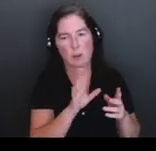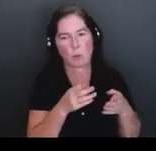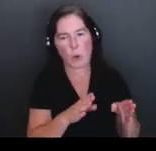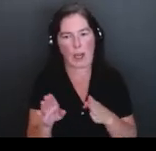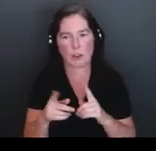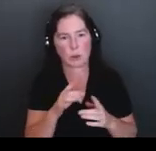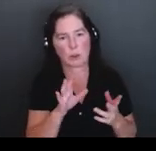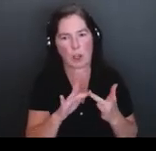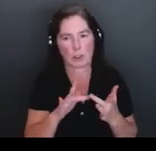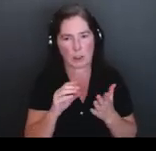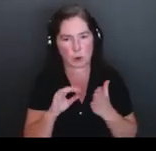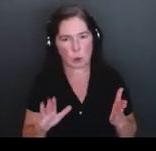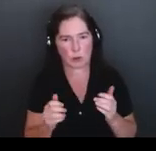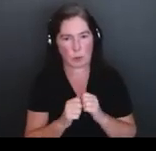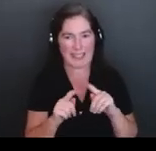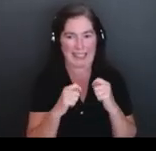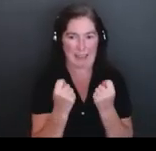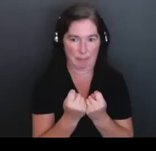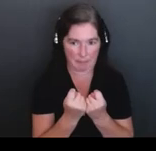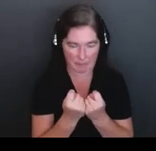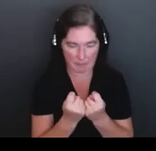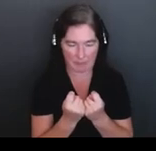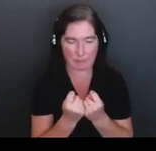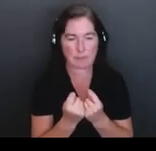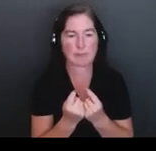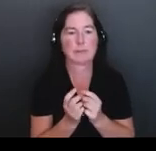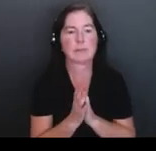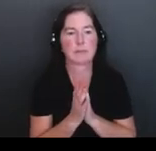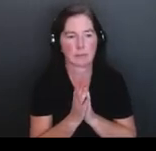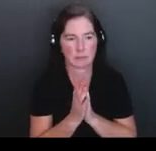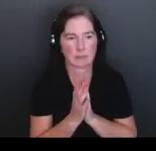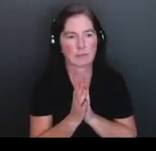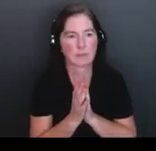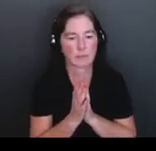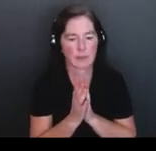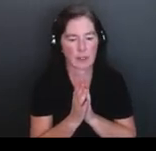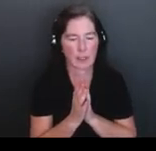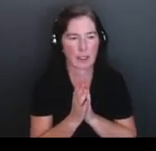this screen as well.